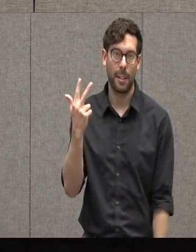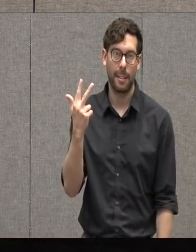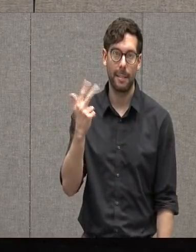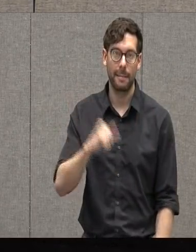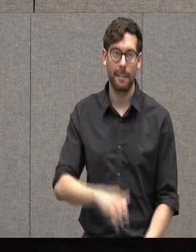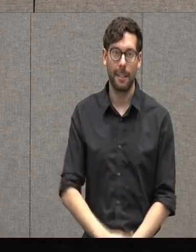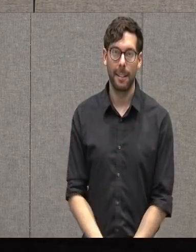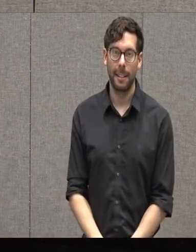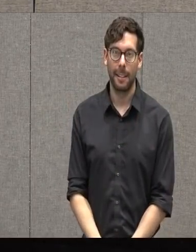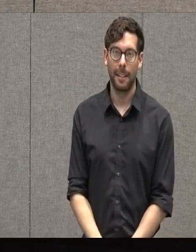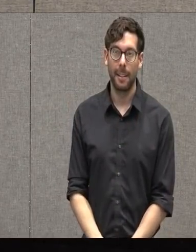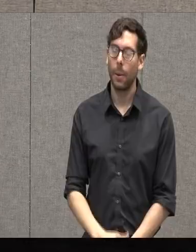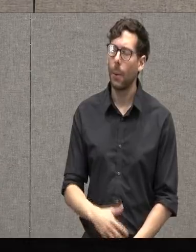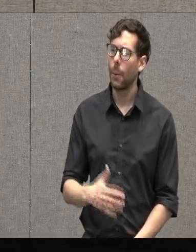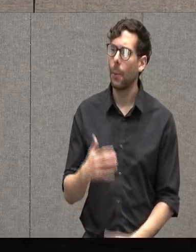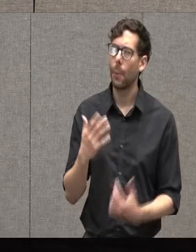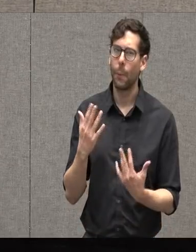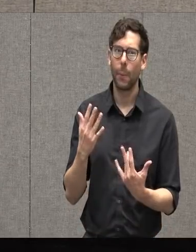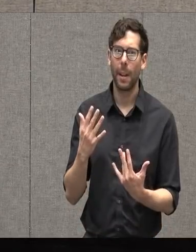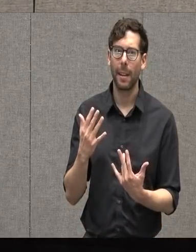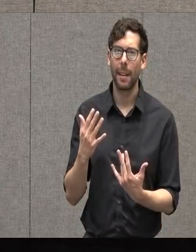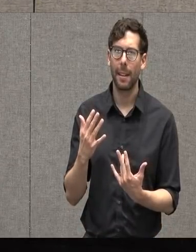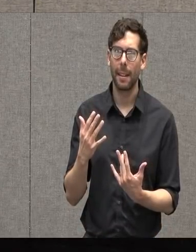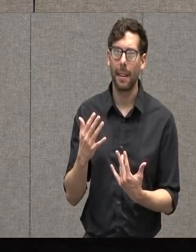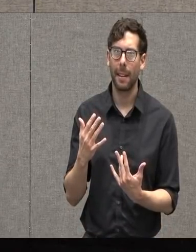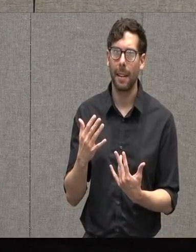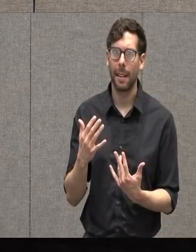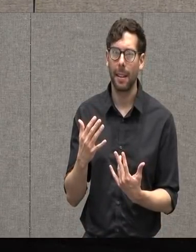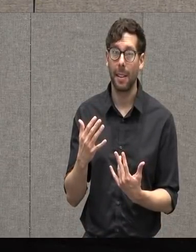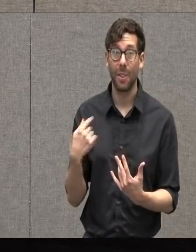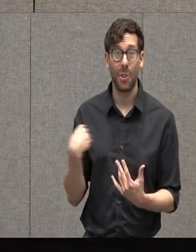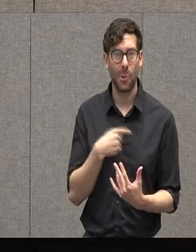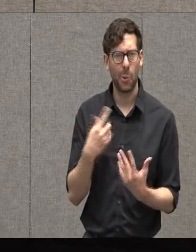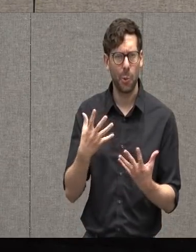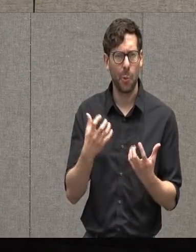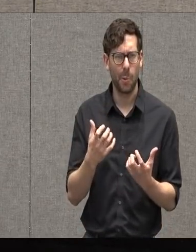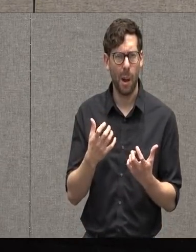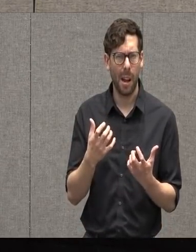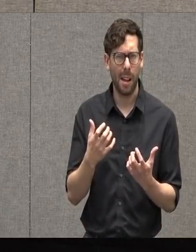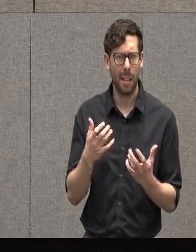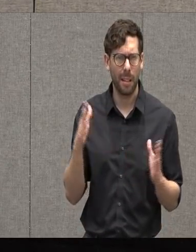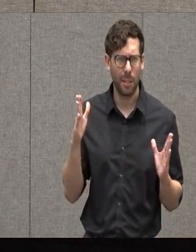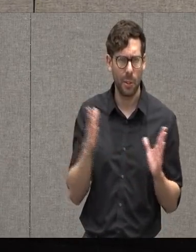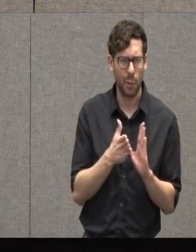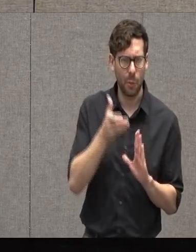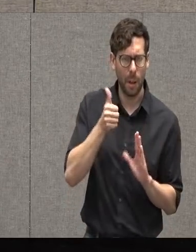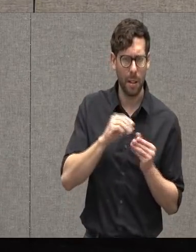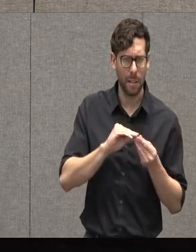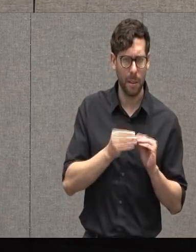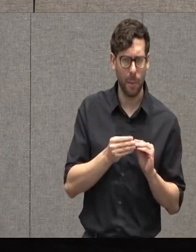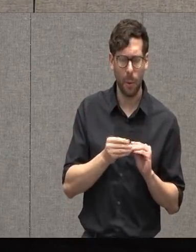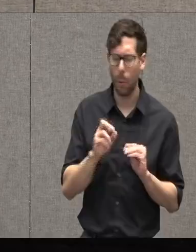Oh, wait, we forgot to say, do we wanna have the smallest number or the largest number? We get to make our rules.